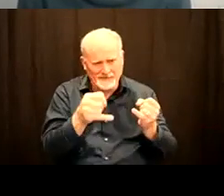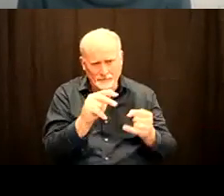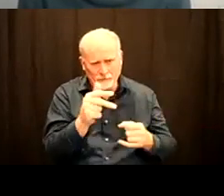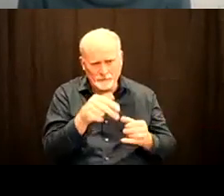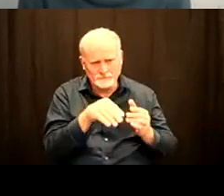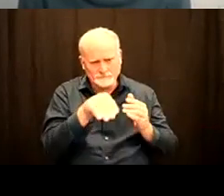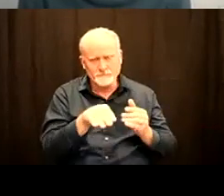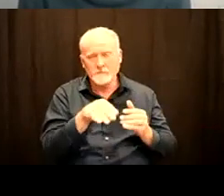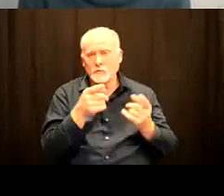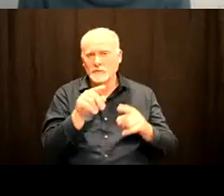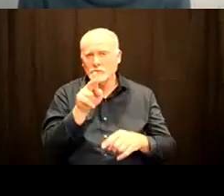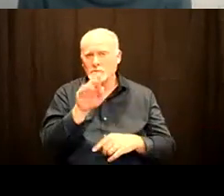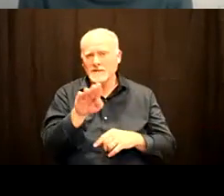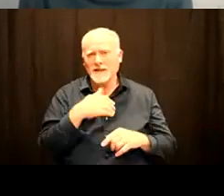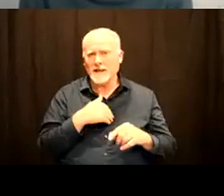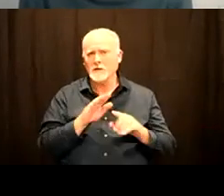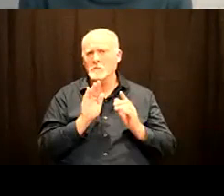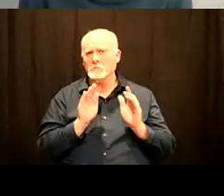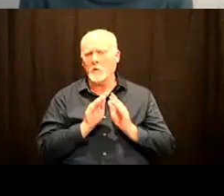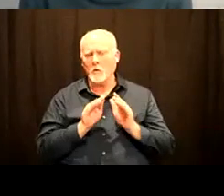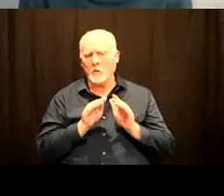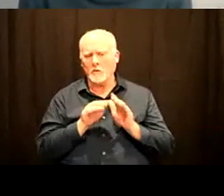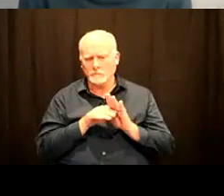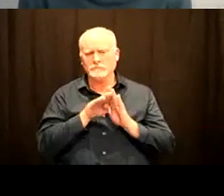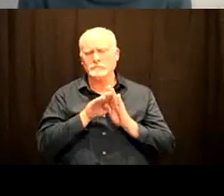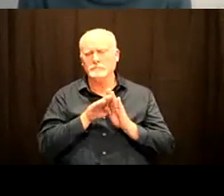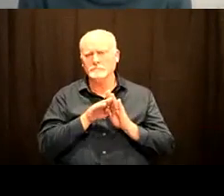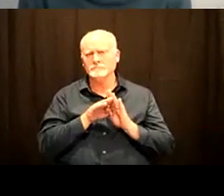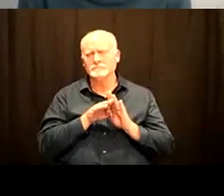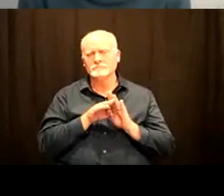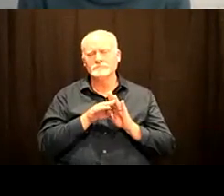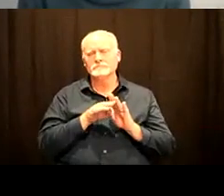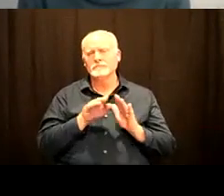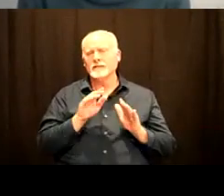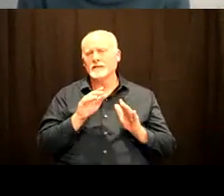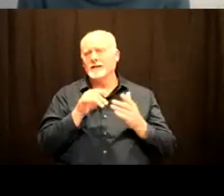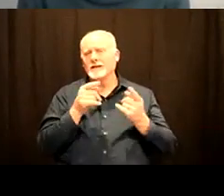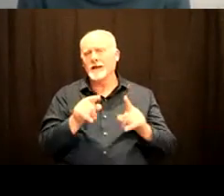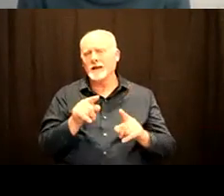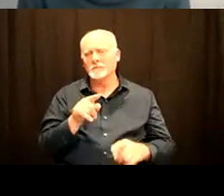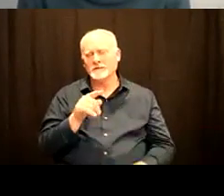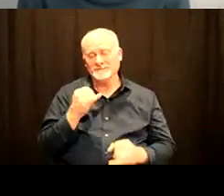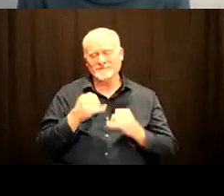had a small peak up our peak up among students occurred right at the end of finals from the first